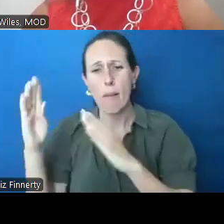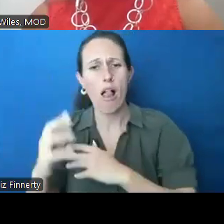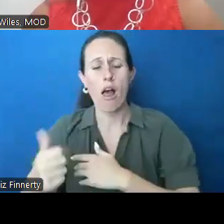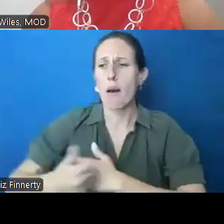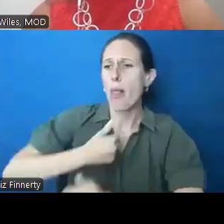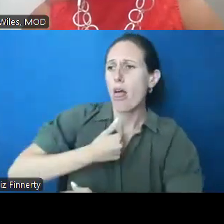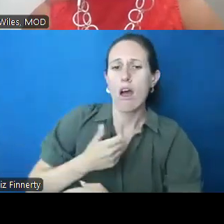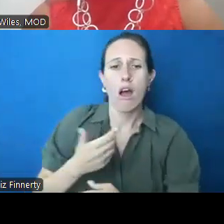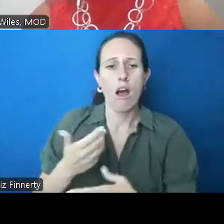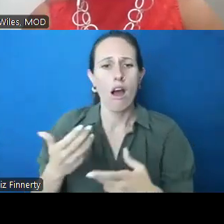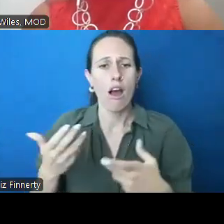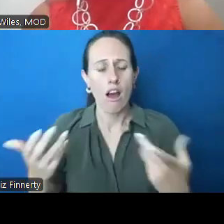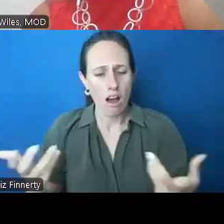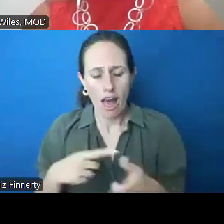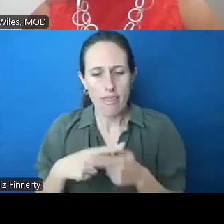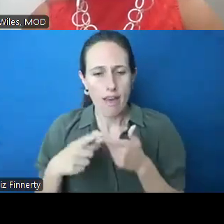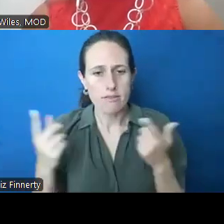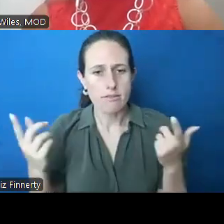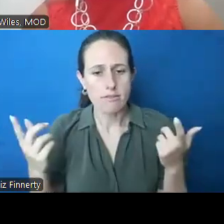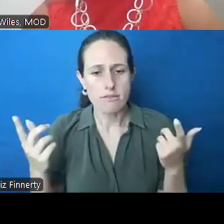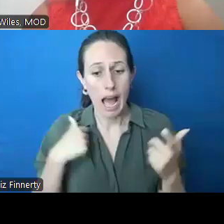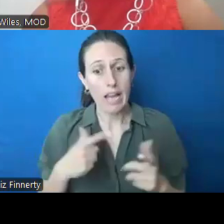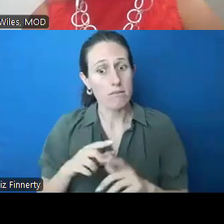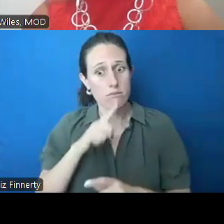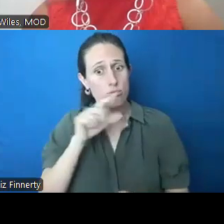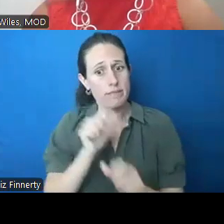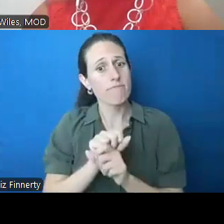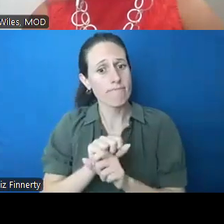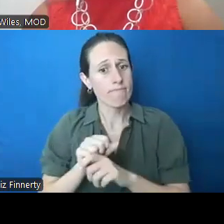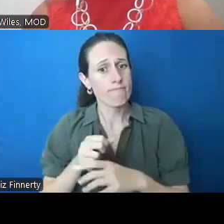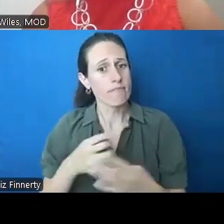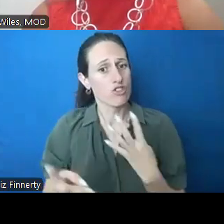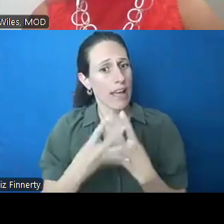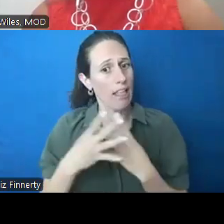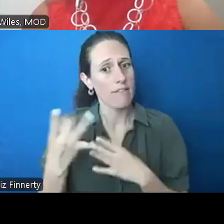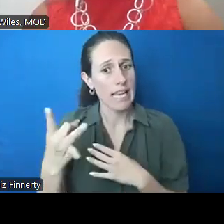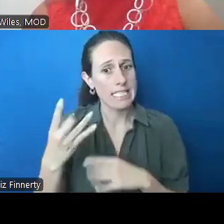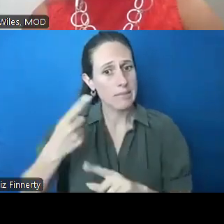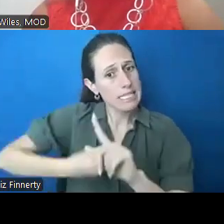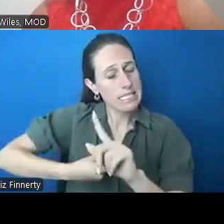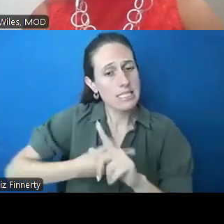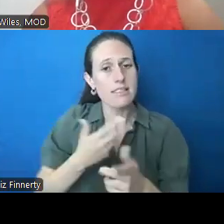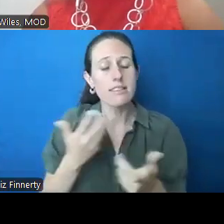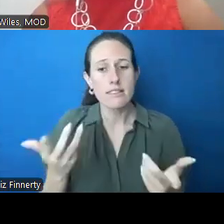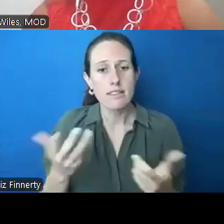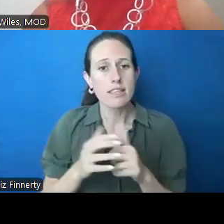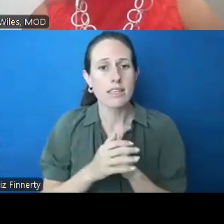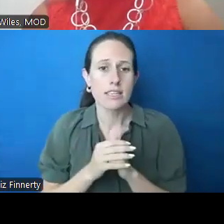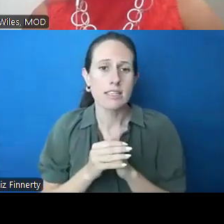was incarcerated on a forensic unit for 18 months and could